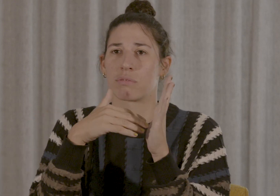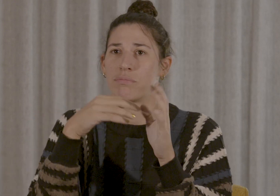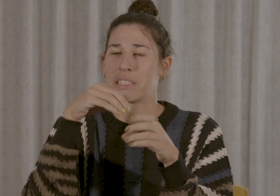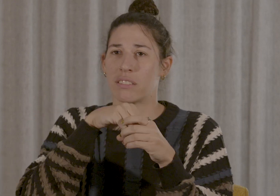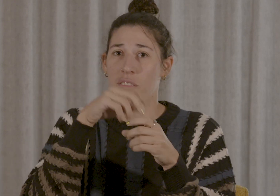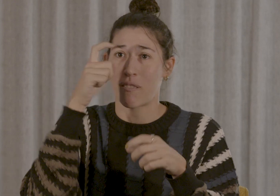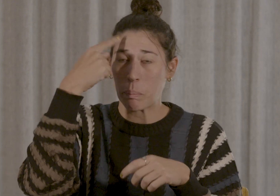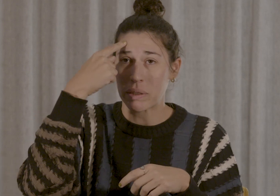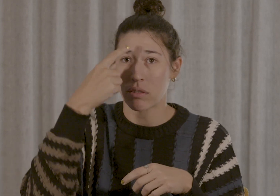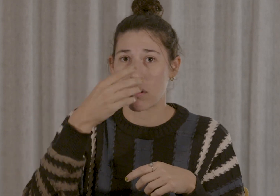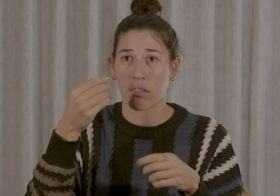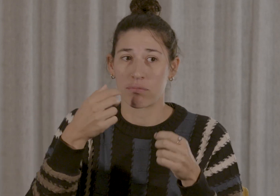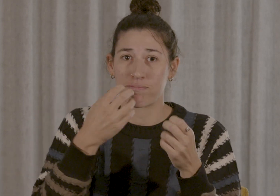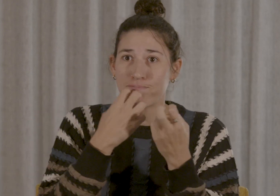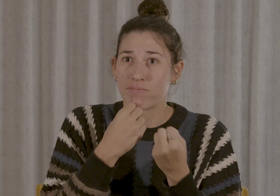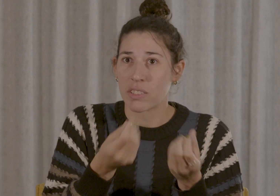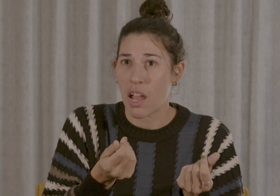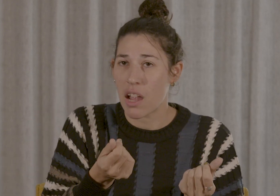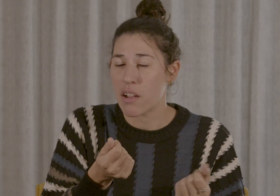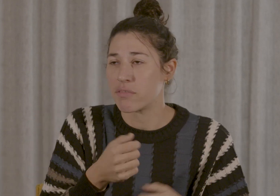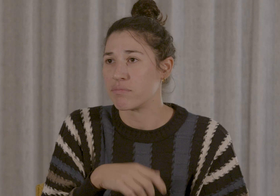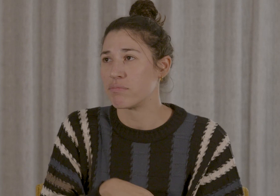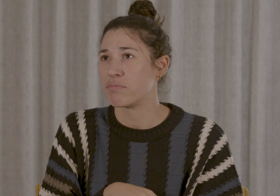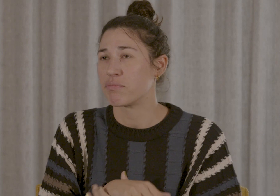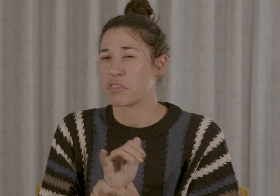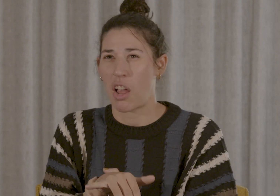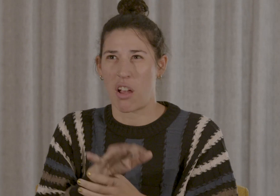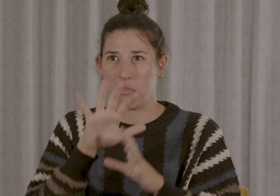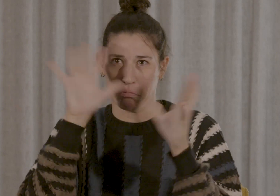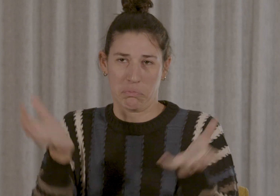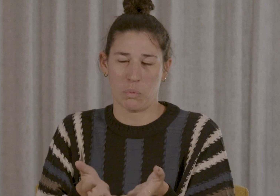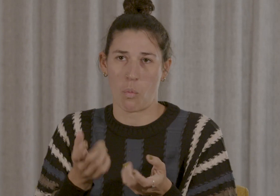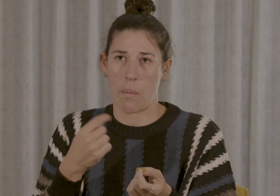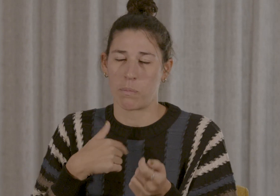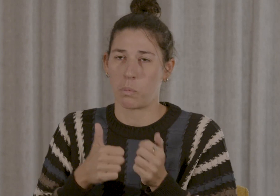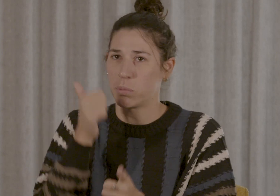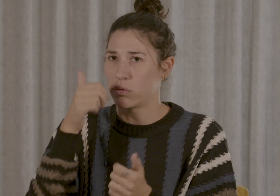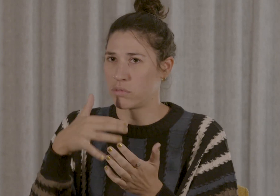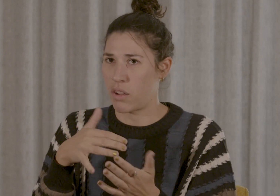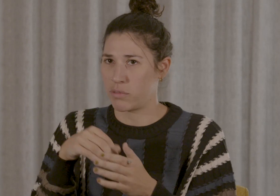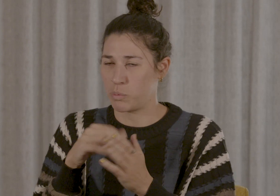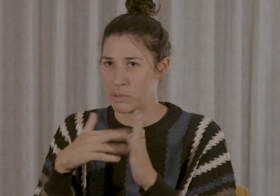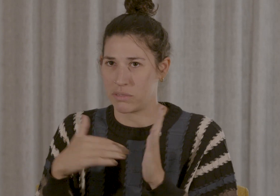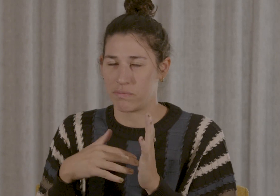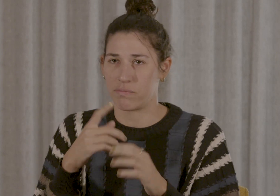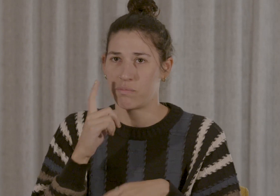New Zealand's government while still holding their land sacred. That encompassed the majority of my studies in New Zealand